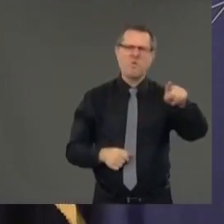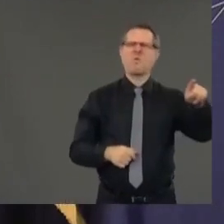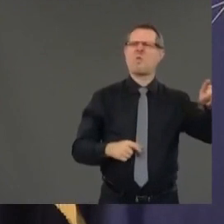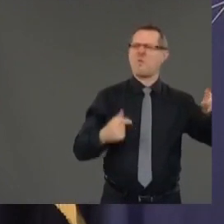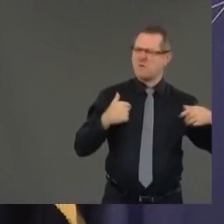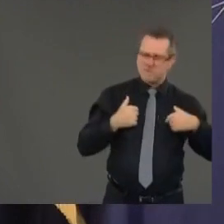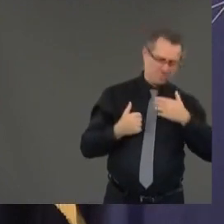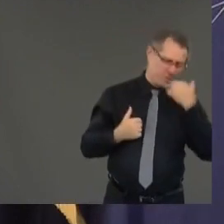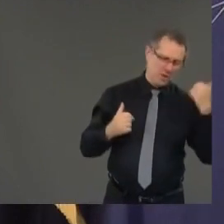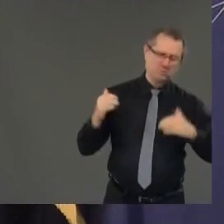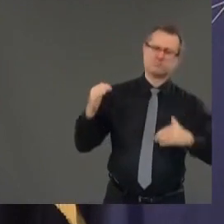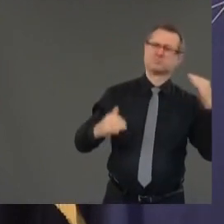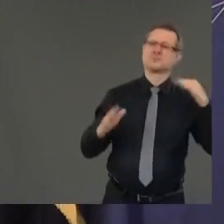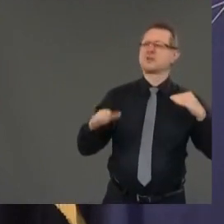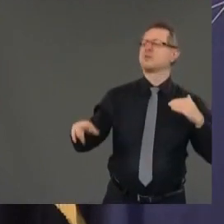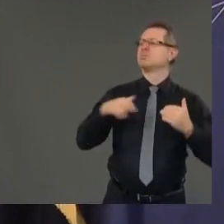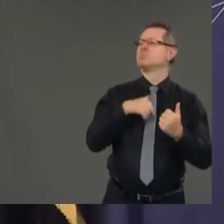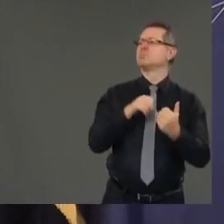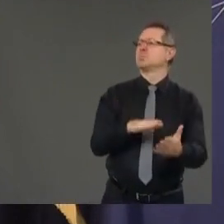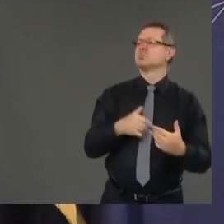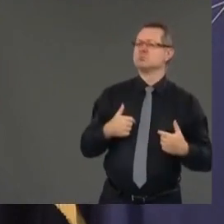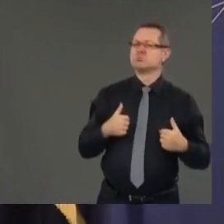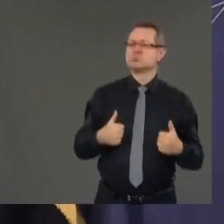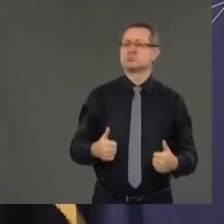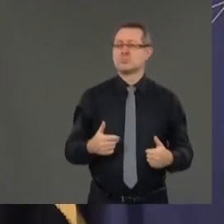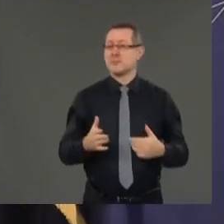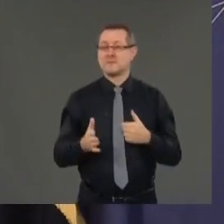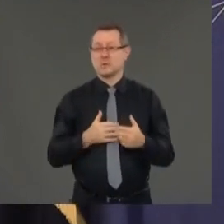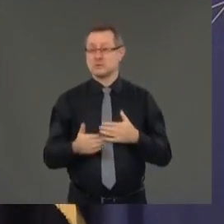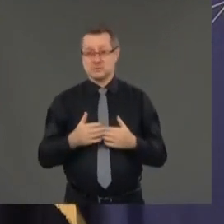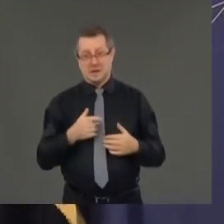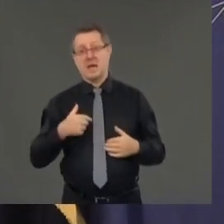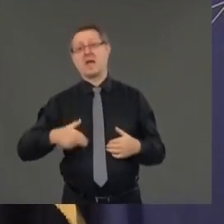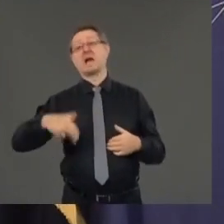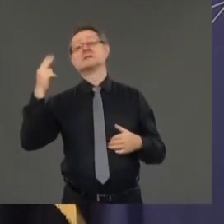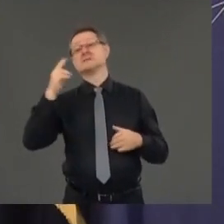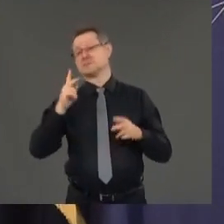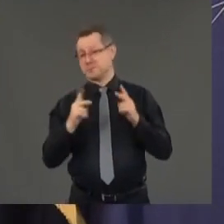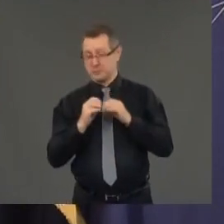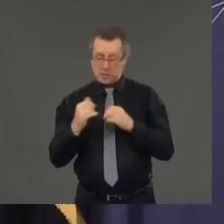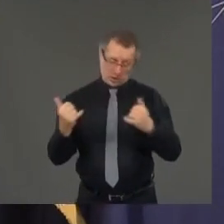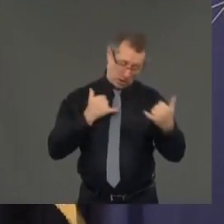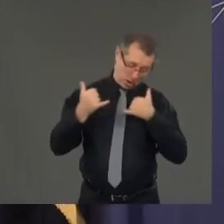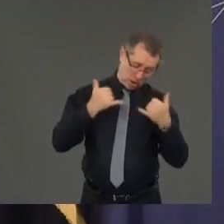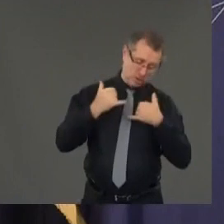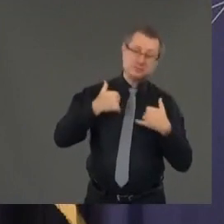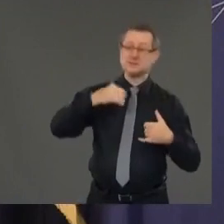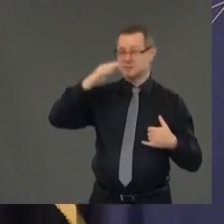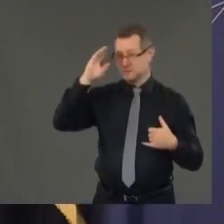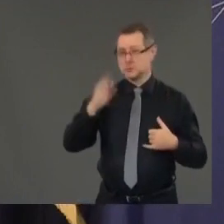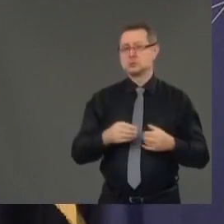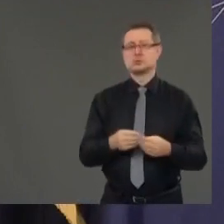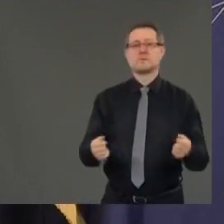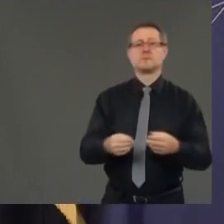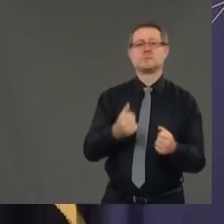STATES, WE HAVE DONE A MARKEDLY